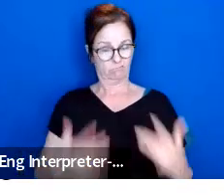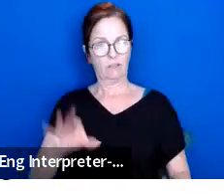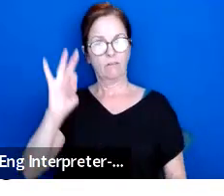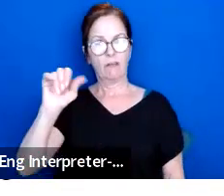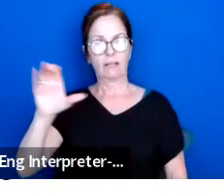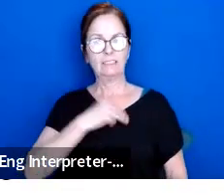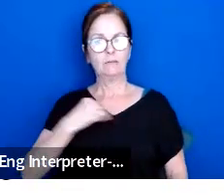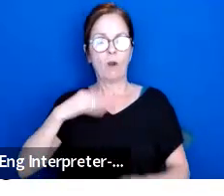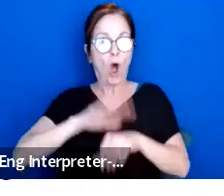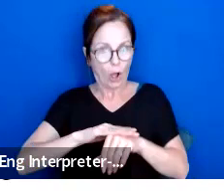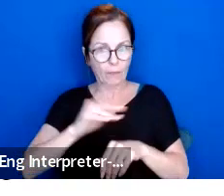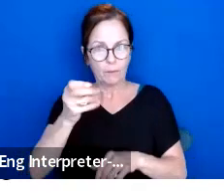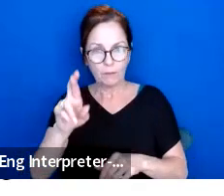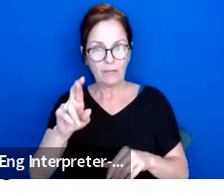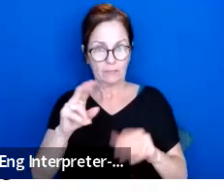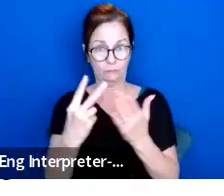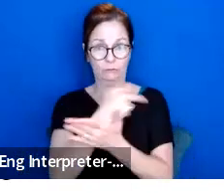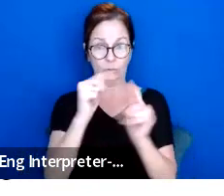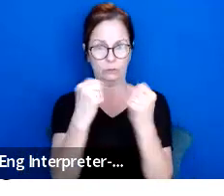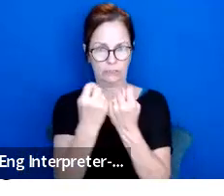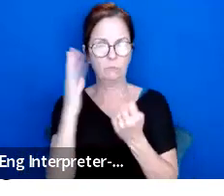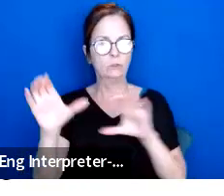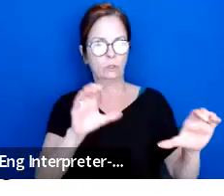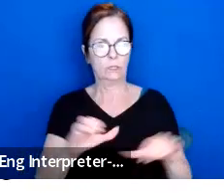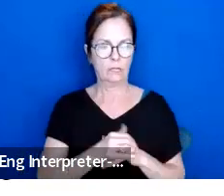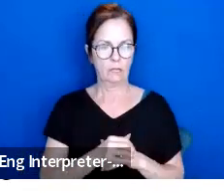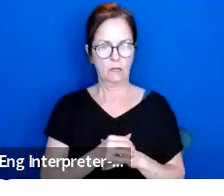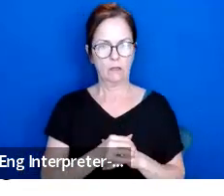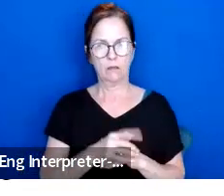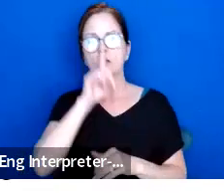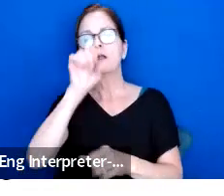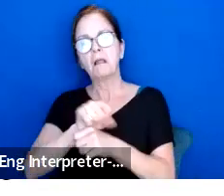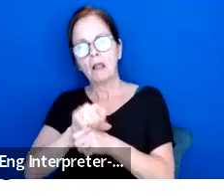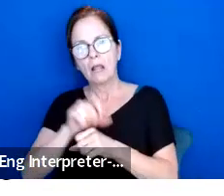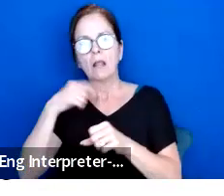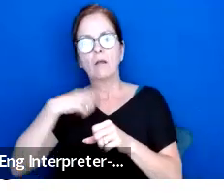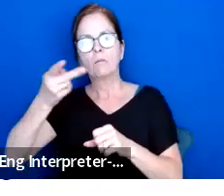It's optional for the admin or Dean on the PRT to do an additional observation.